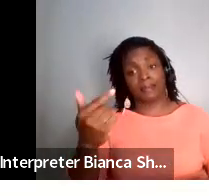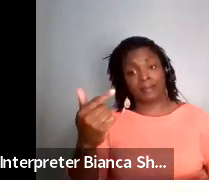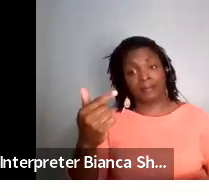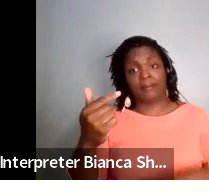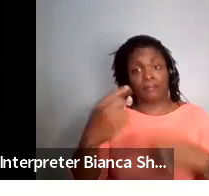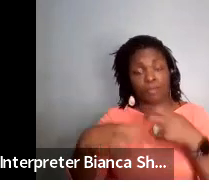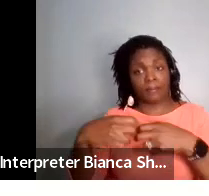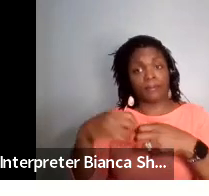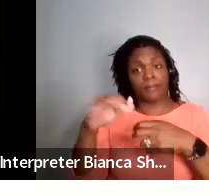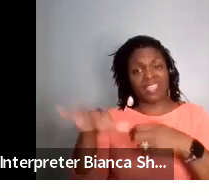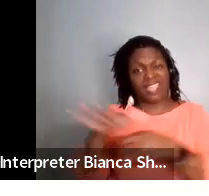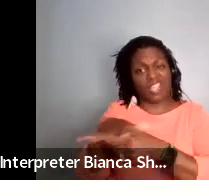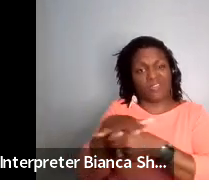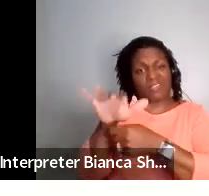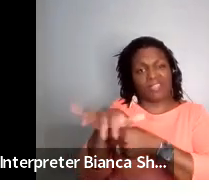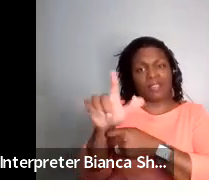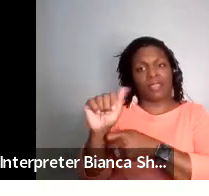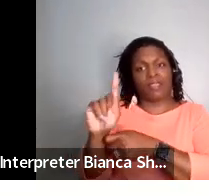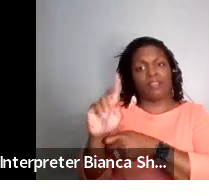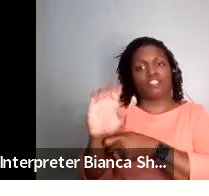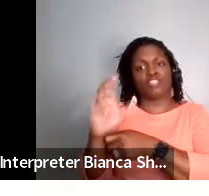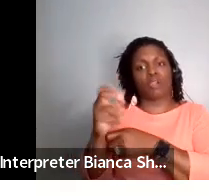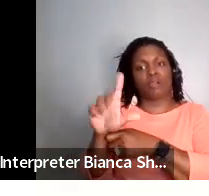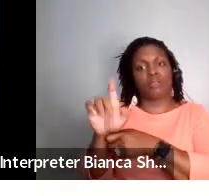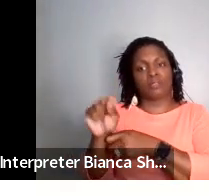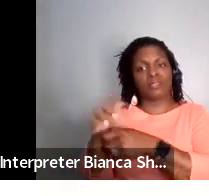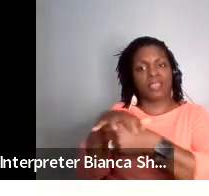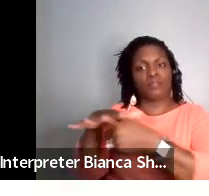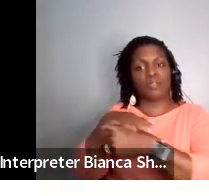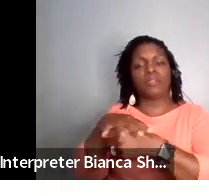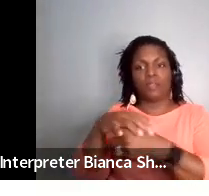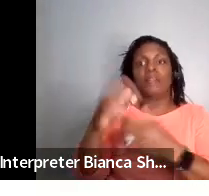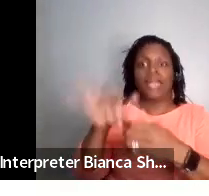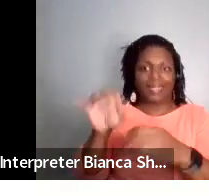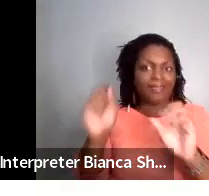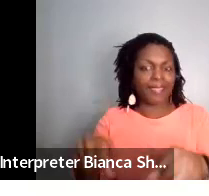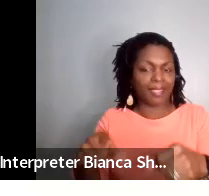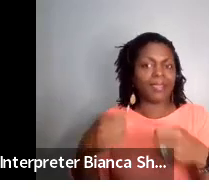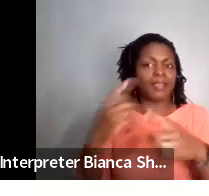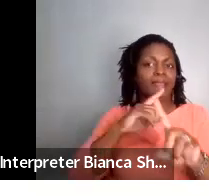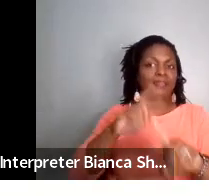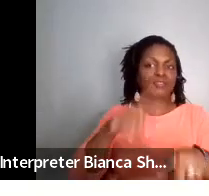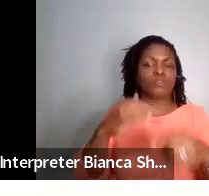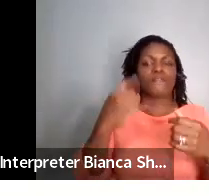3 7 area codes, and we'll also serve as a backup to be a link to their call center as well.